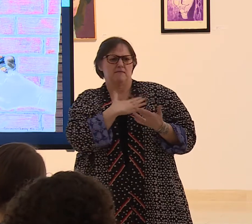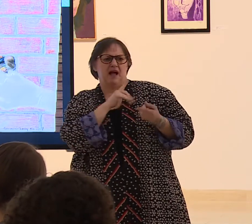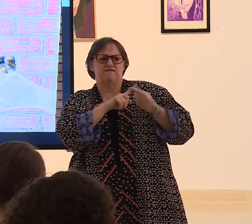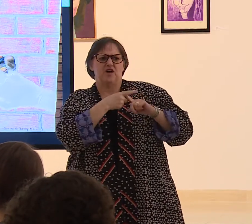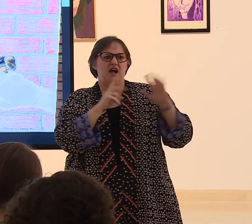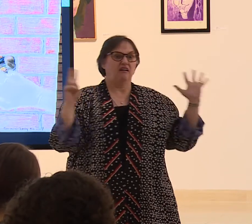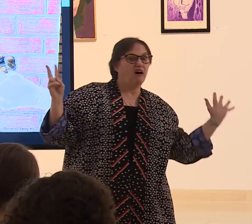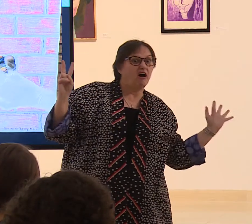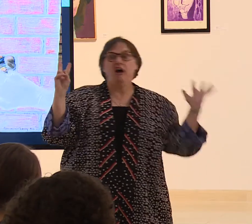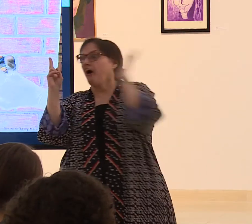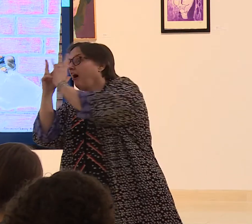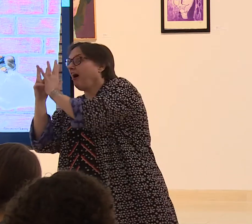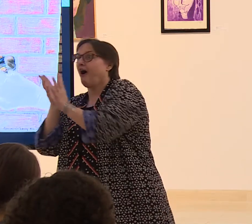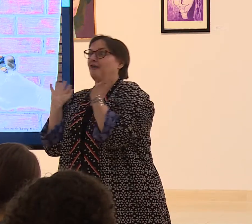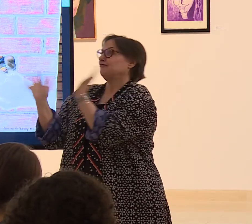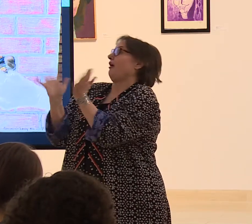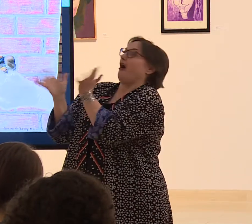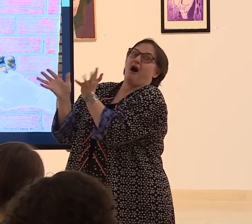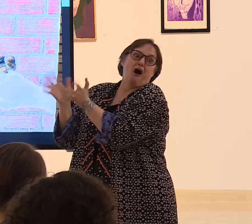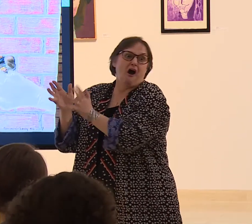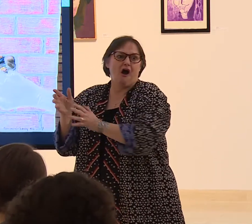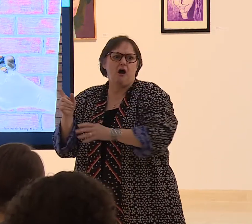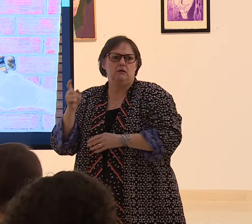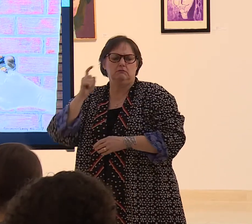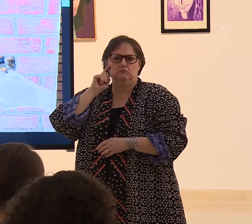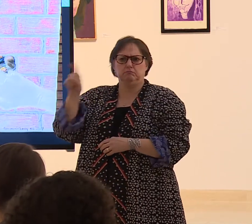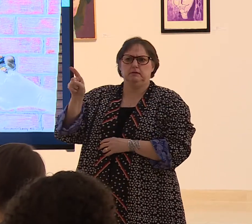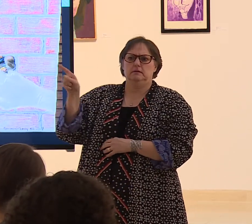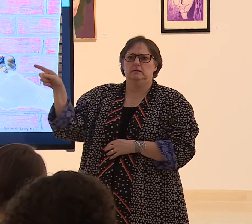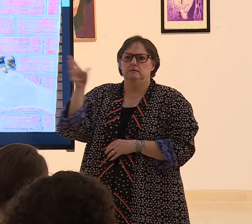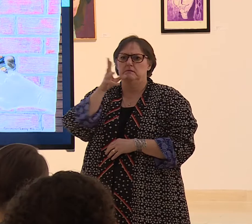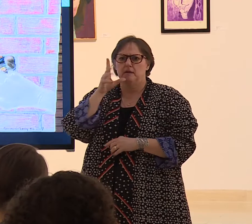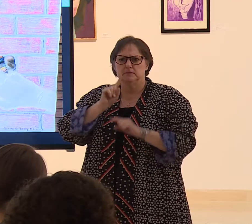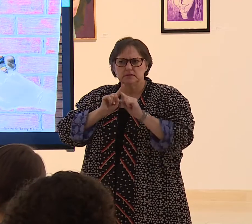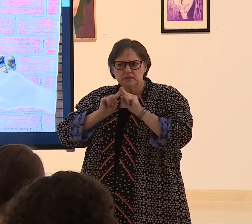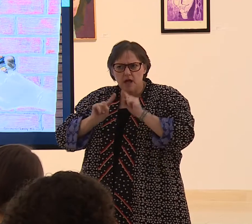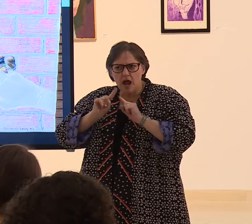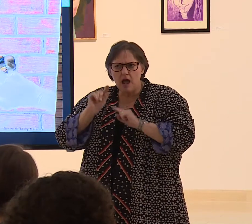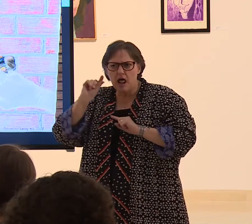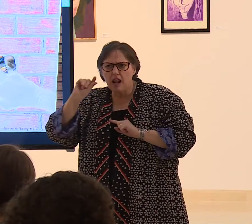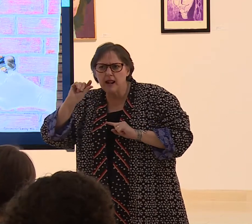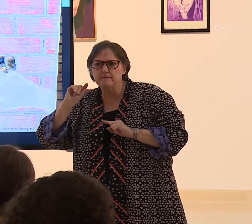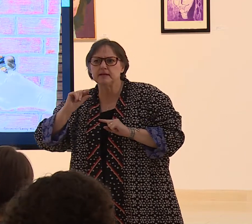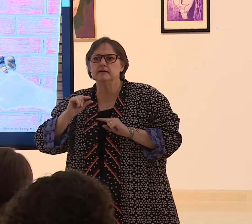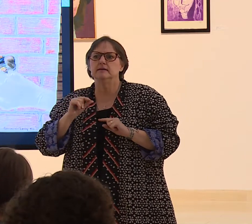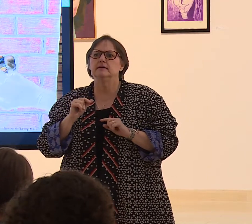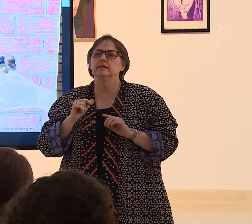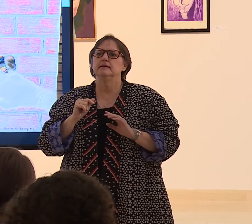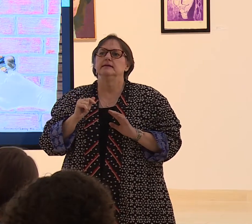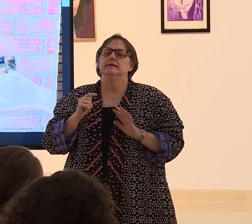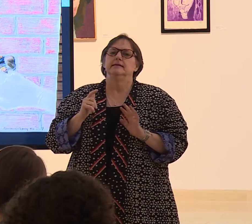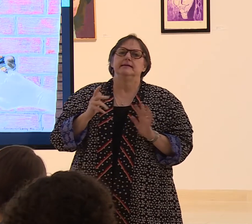and all of my friends who were also deaf would just love to come and talk with my parents.